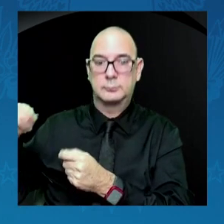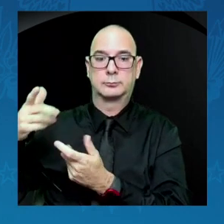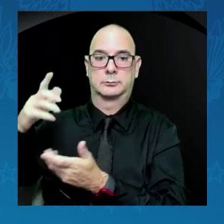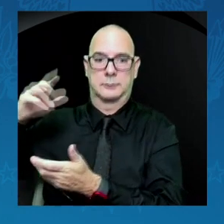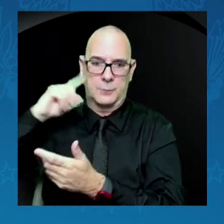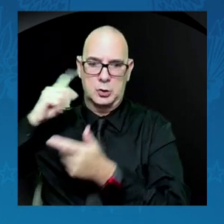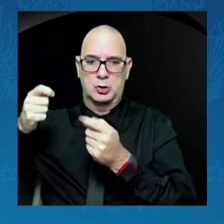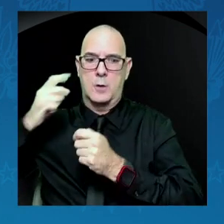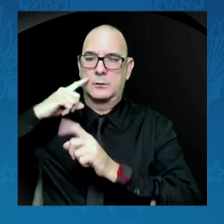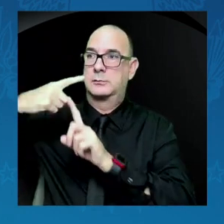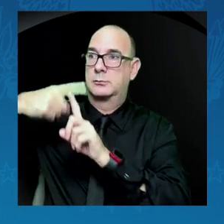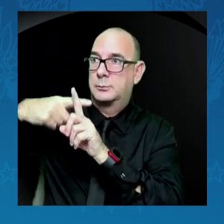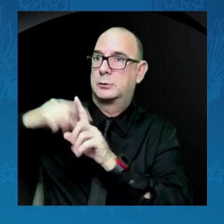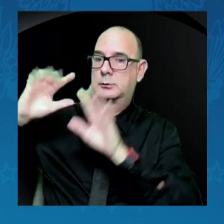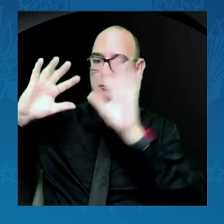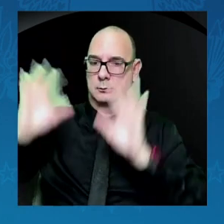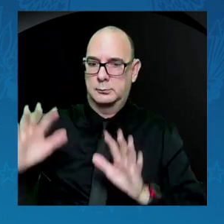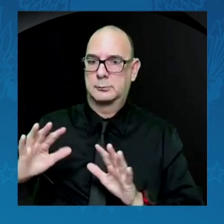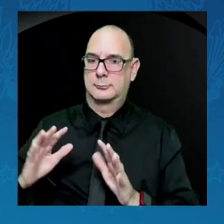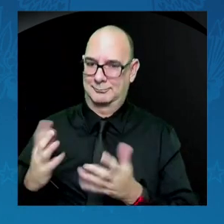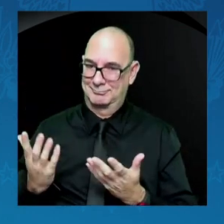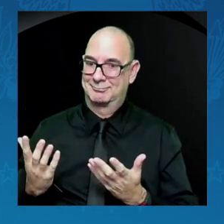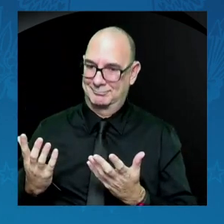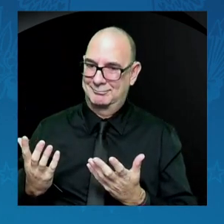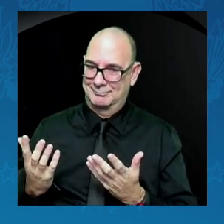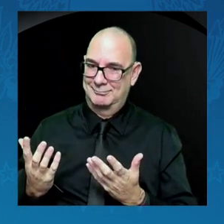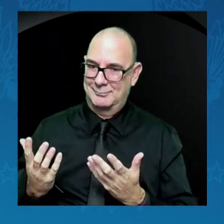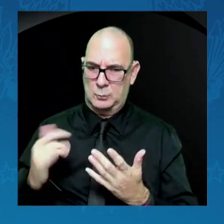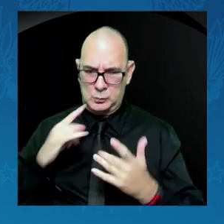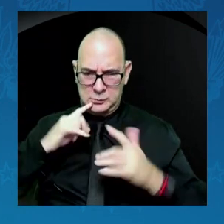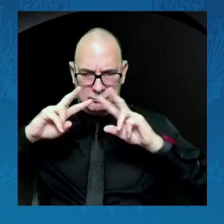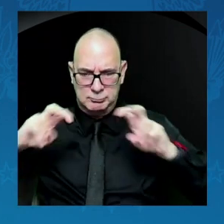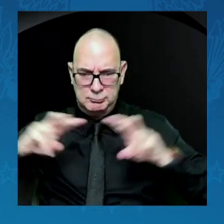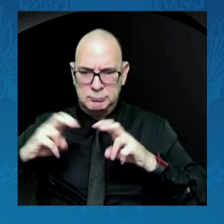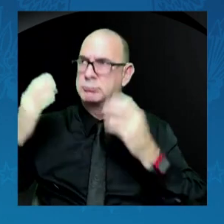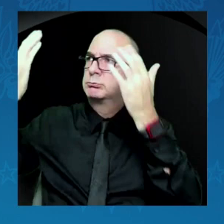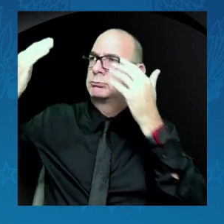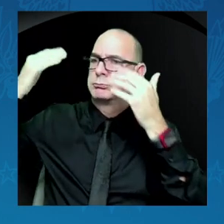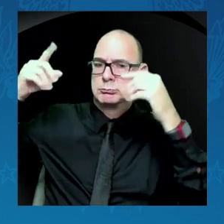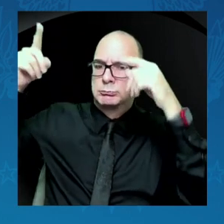Exploring the heavens will always be at the core of NASA's mission,